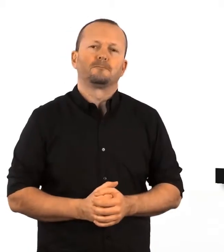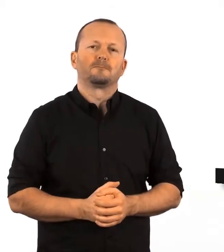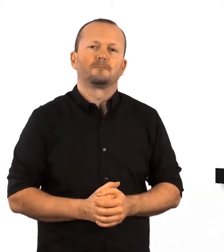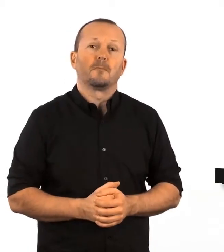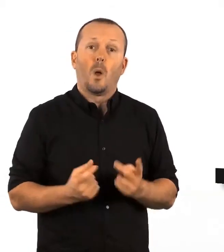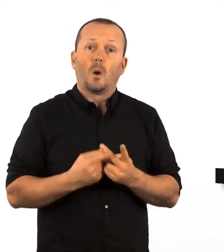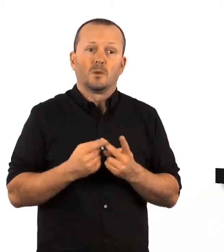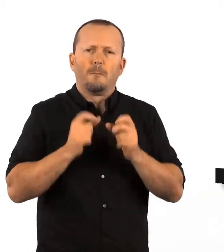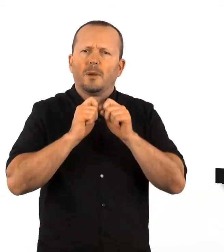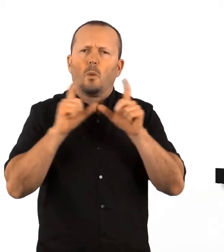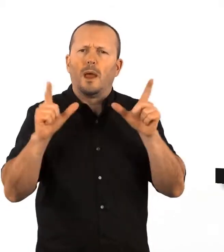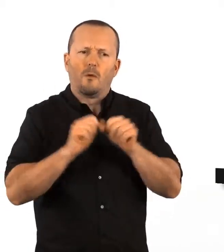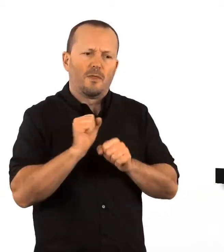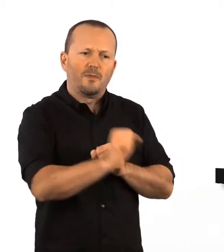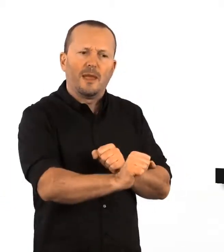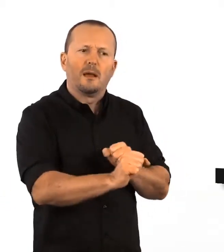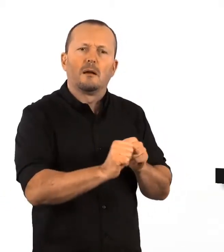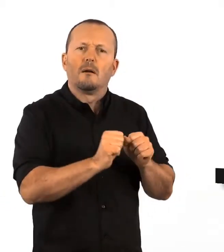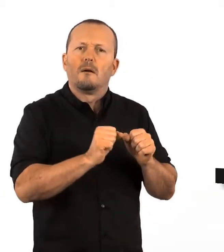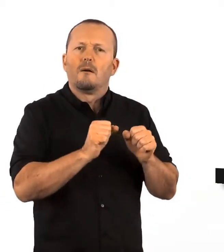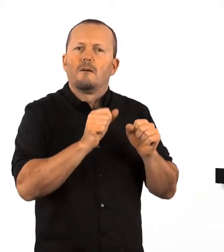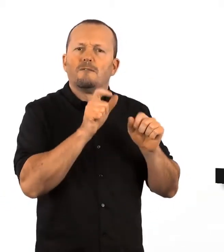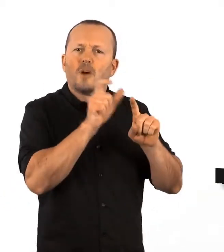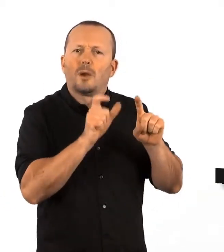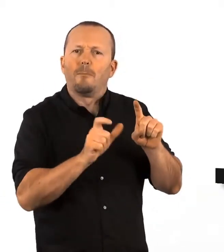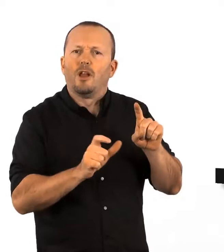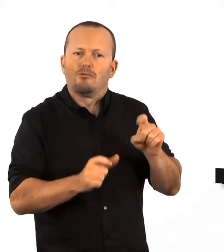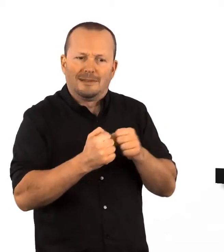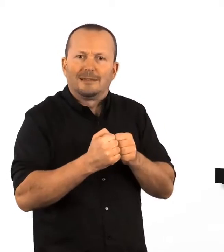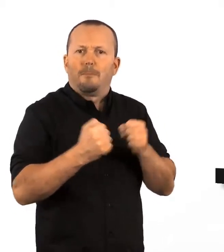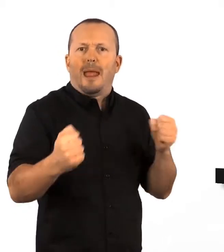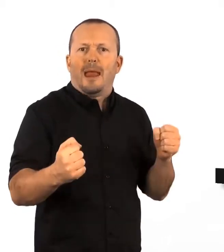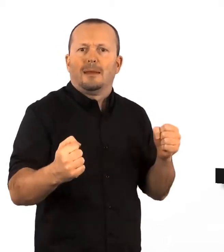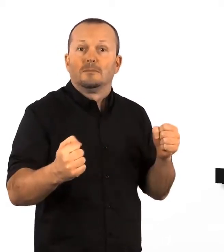Always being aware of extending the child’s vocabulary. Expanding on the child’s utterance.